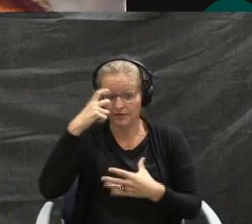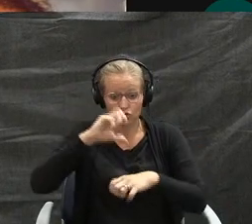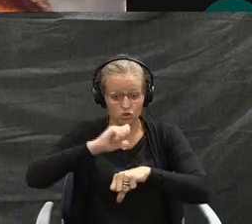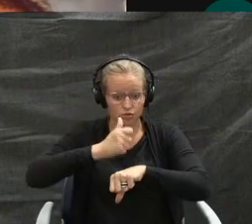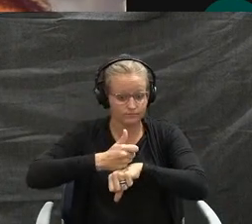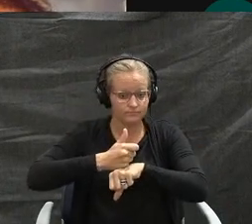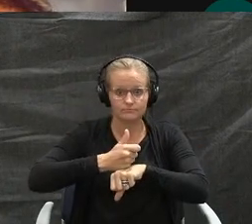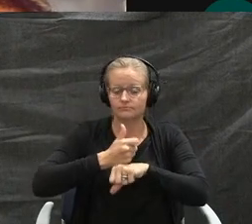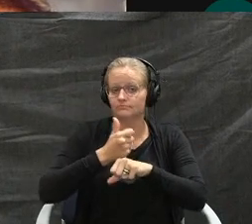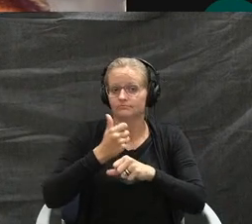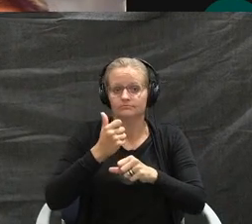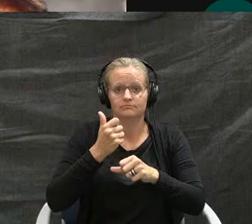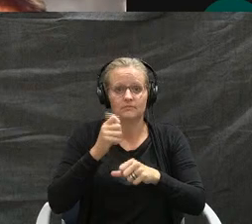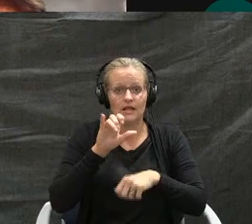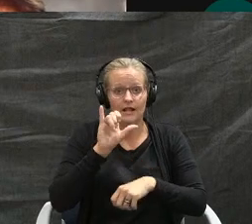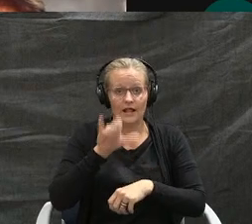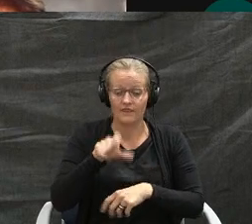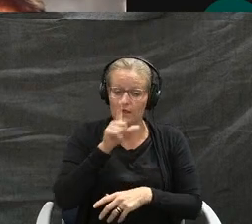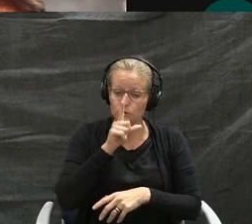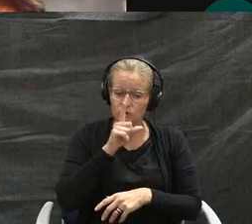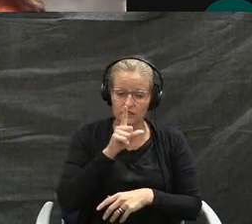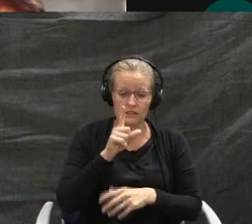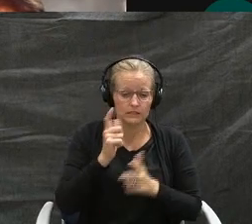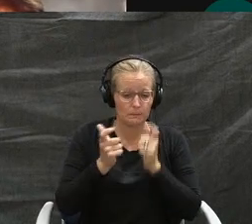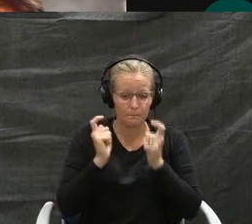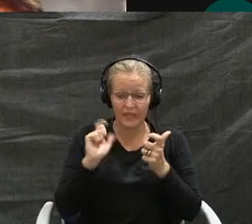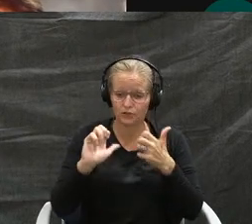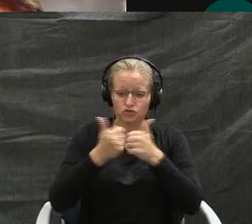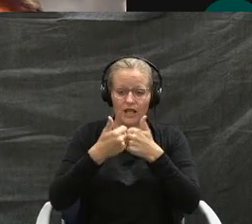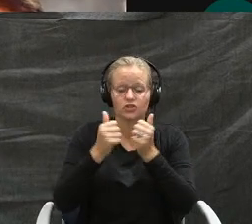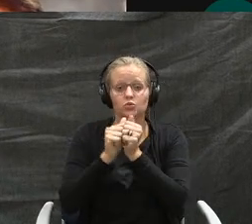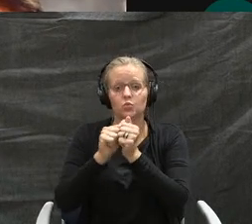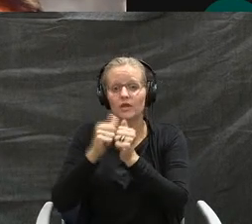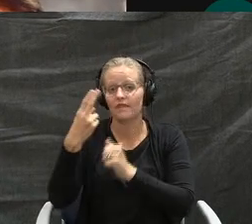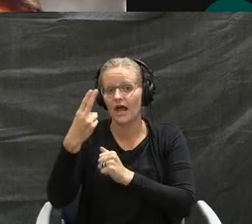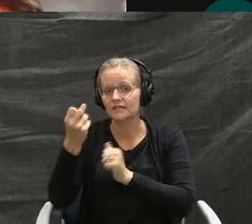think. Wanna challenges will be in the high school. Um, as we